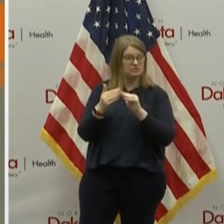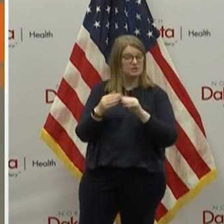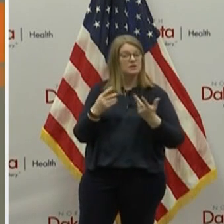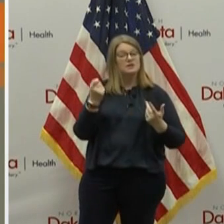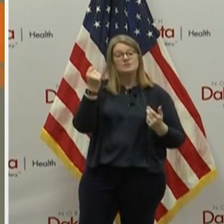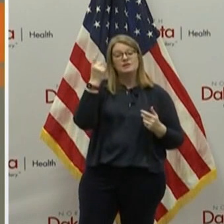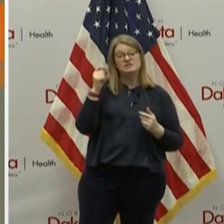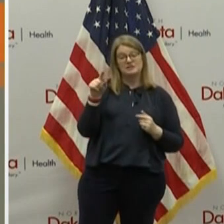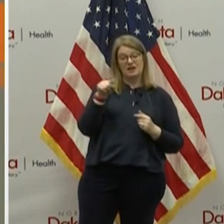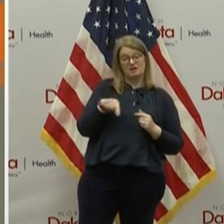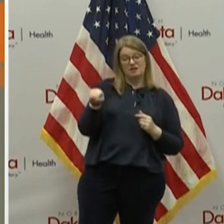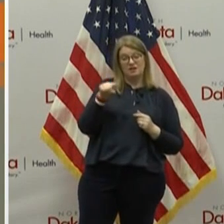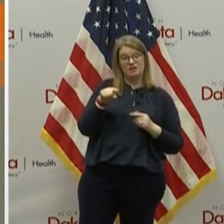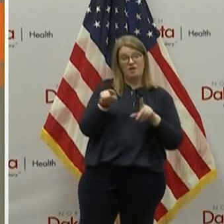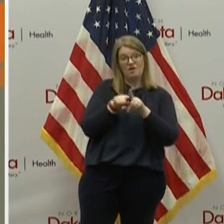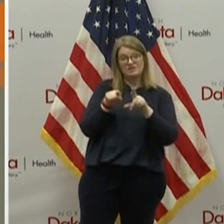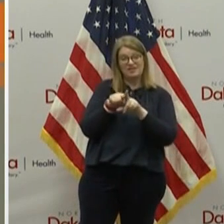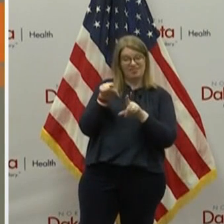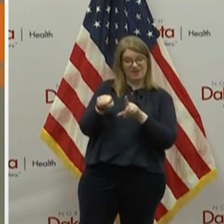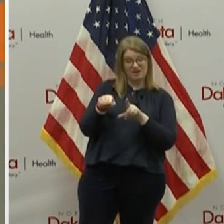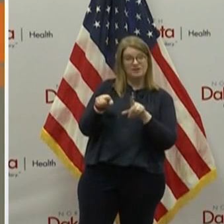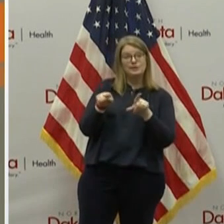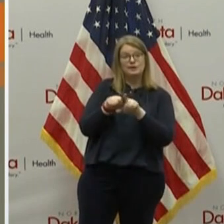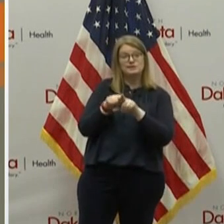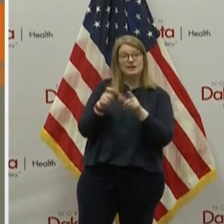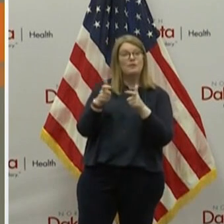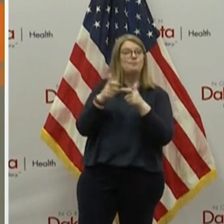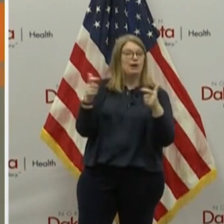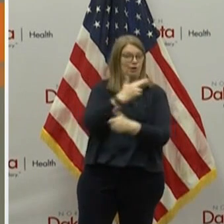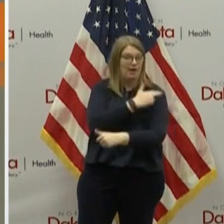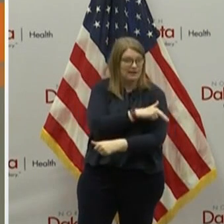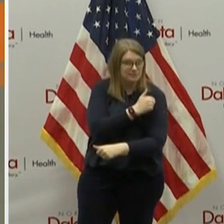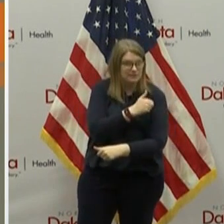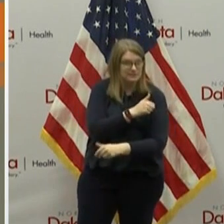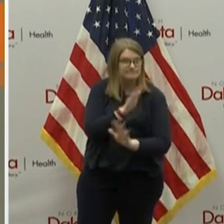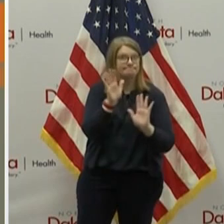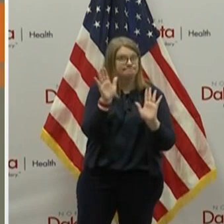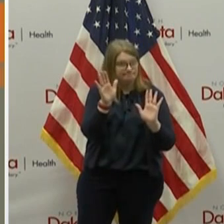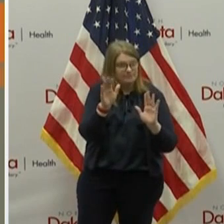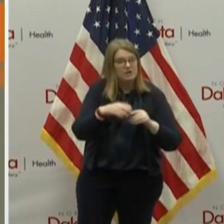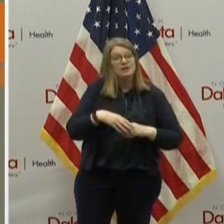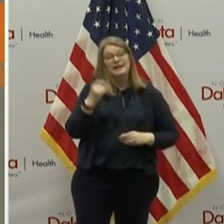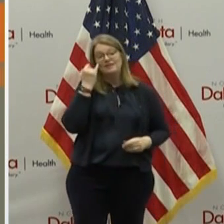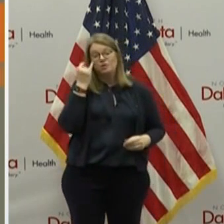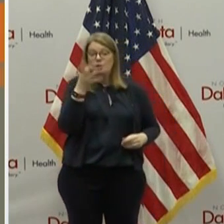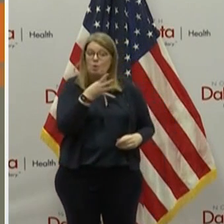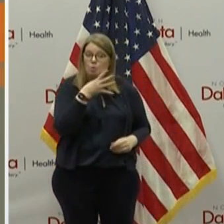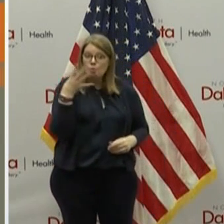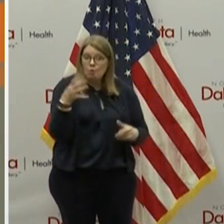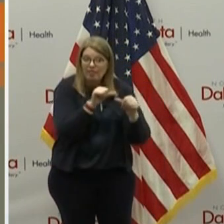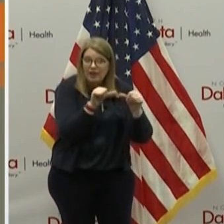LEAST 2 ACTIVE CASES. THE NUMBER OF ACTIVE CASES TEND TO TREND WITH MOST POPULOUS COUNTIES.